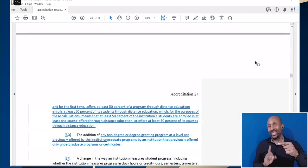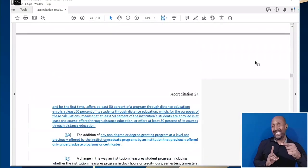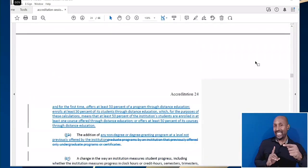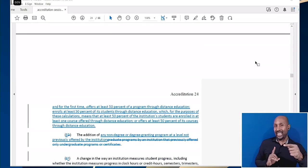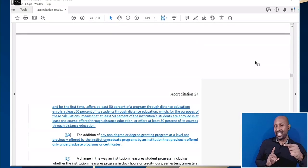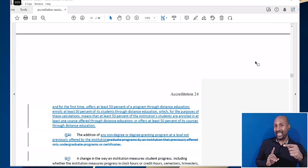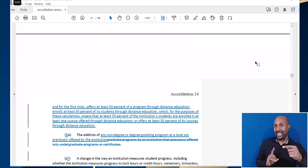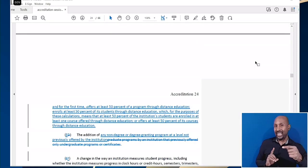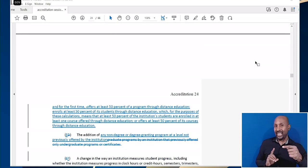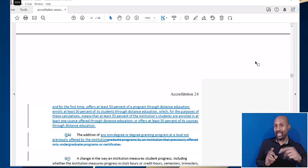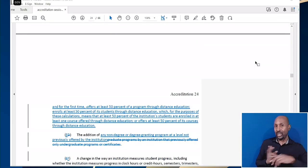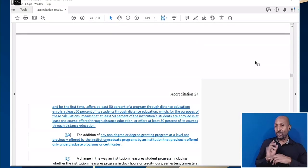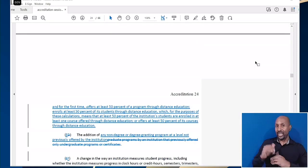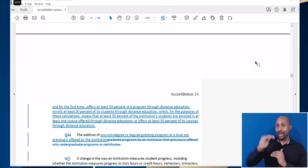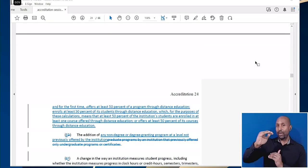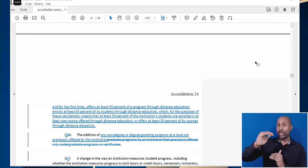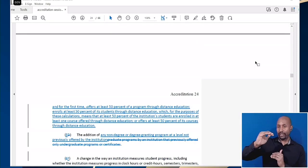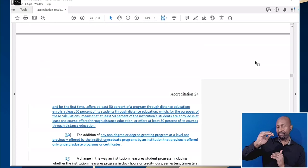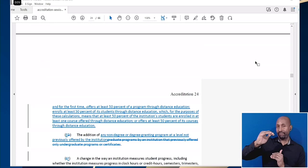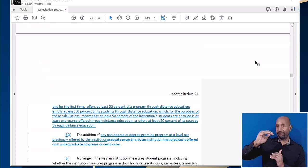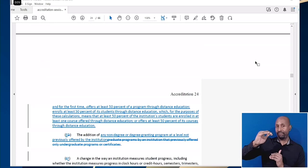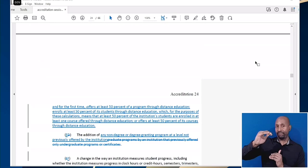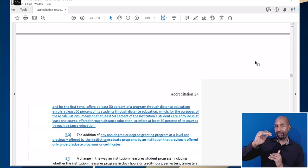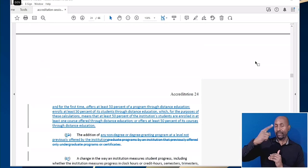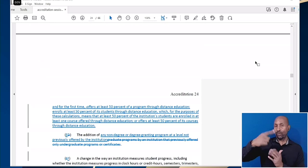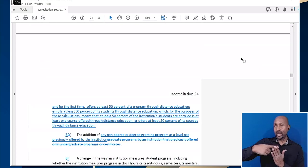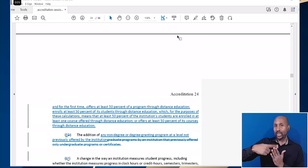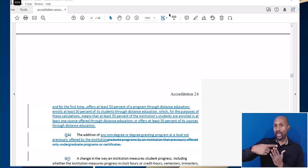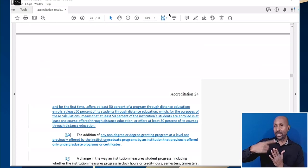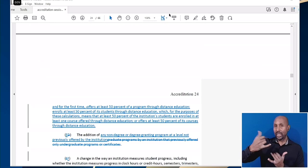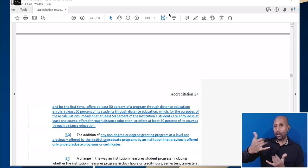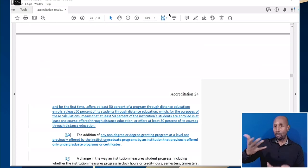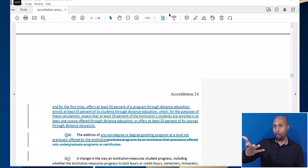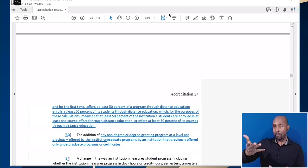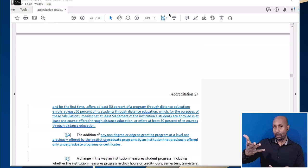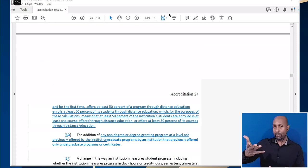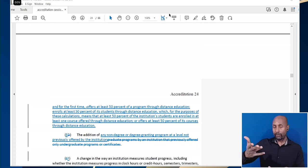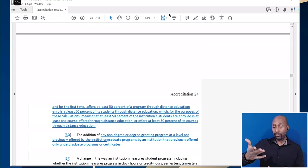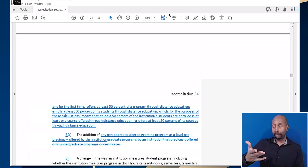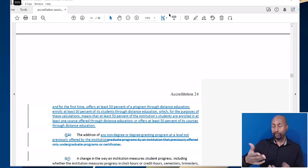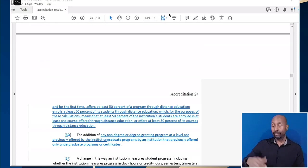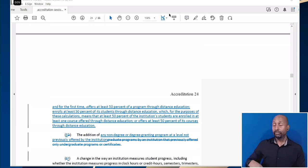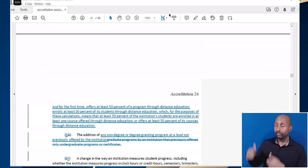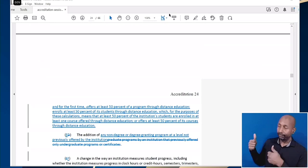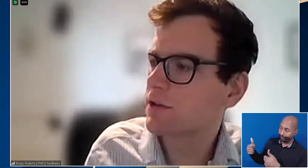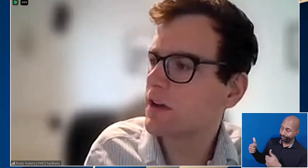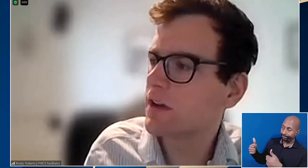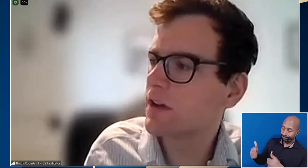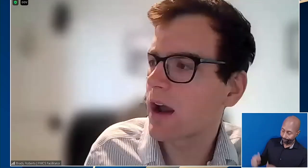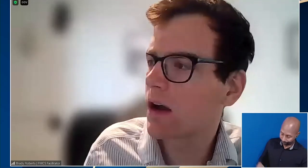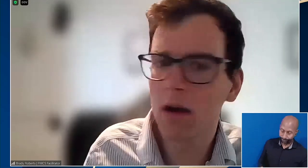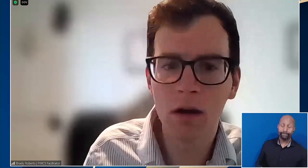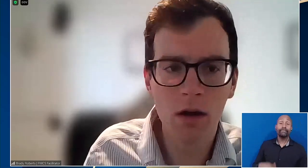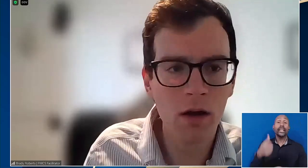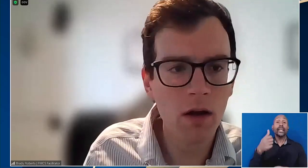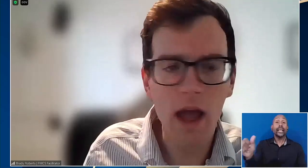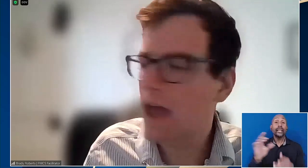Yeah. Gotcha. Any comments or feedback (a)